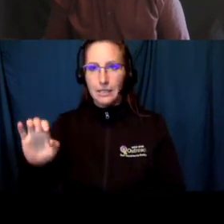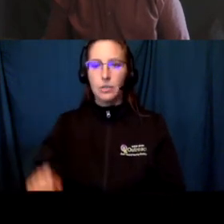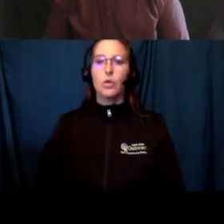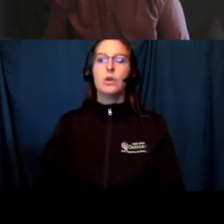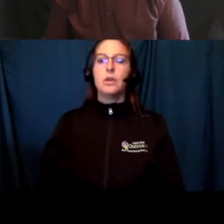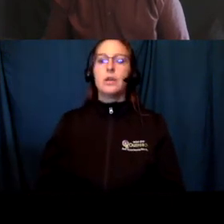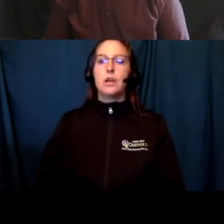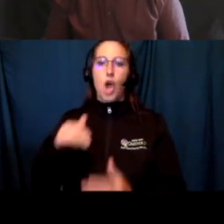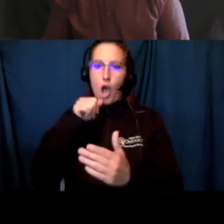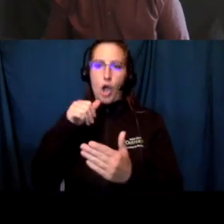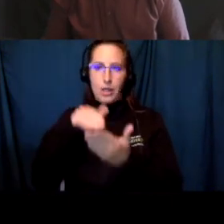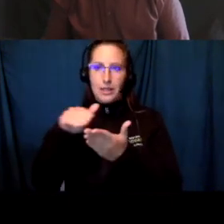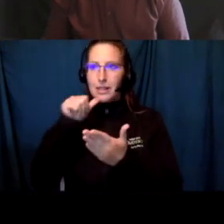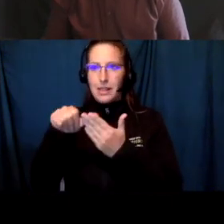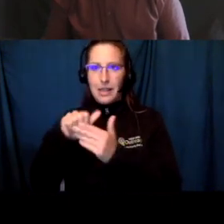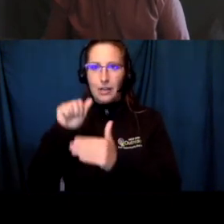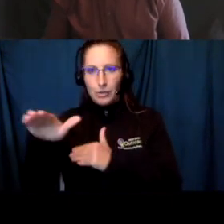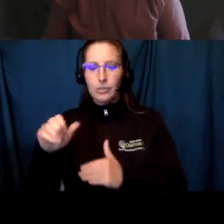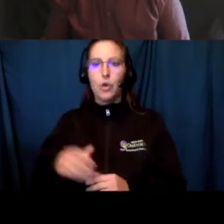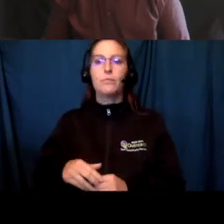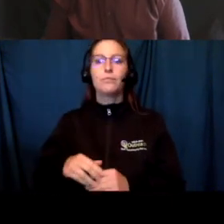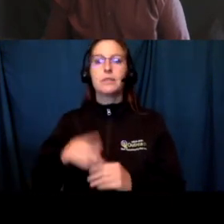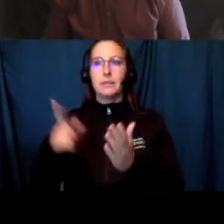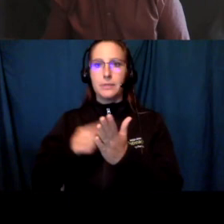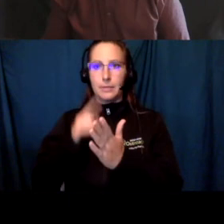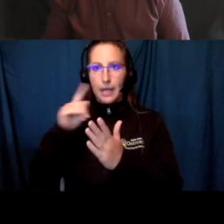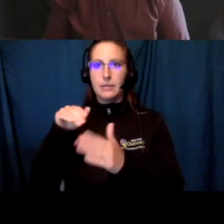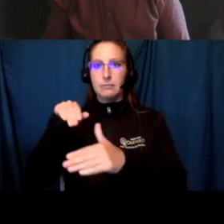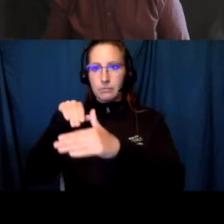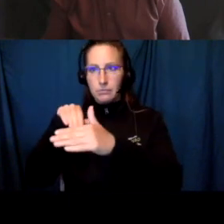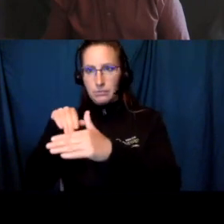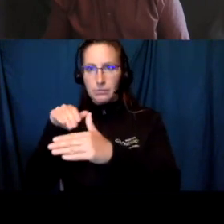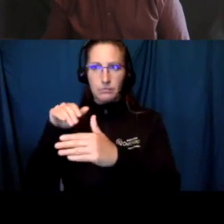and then I dropped in on two other homes and they both let me in to screen on that day. So I